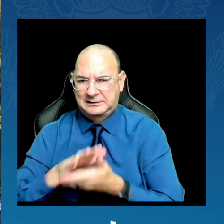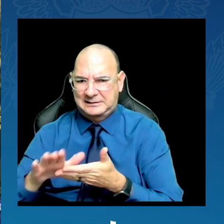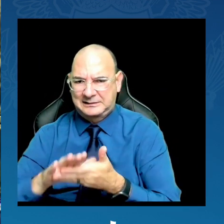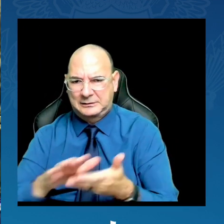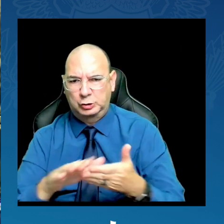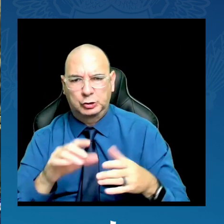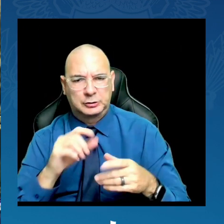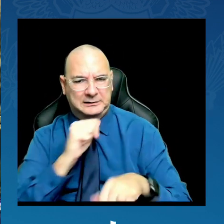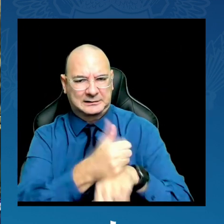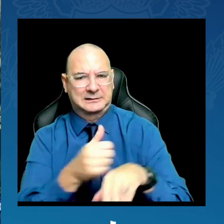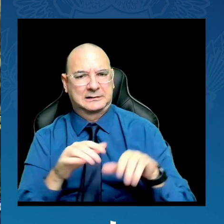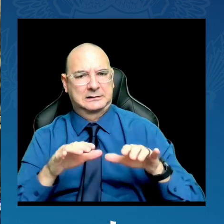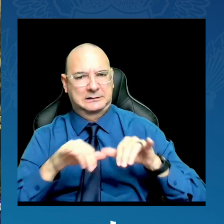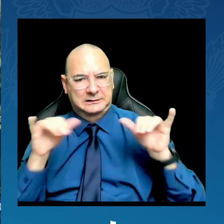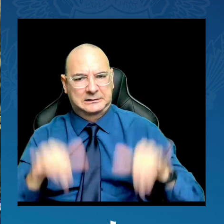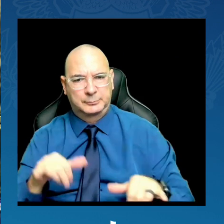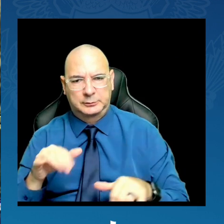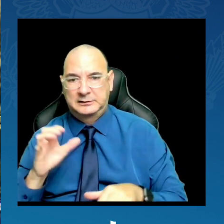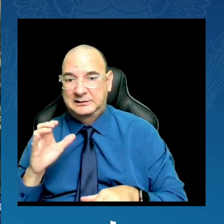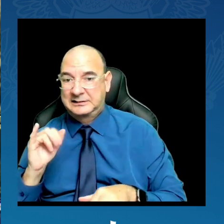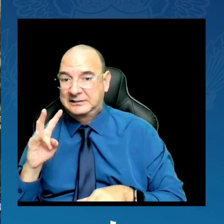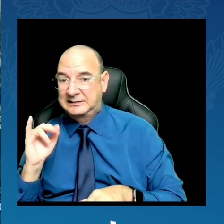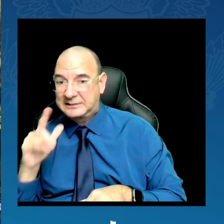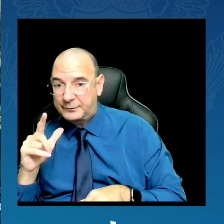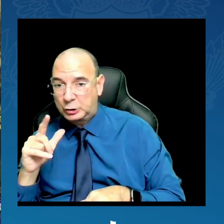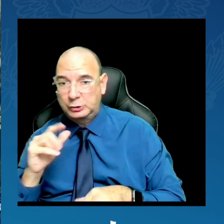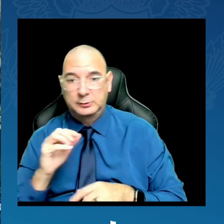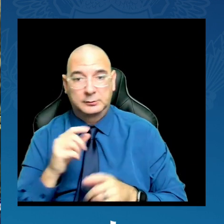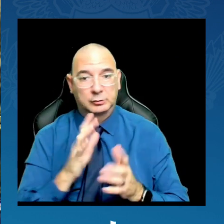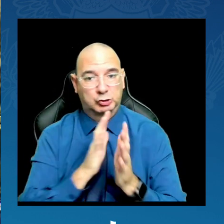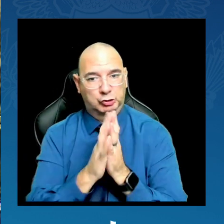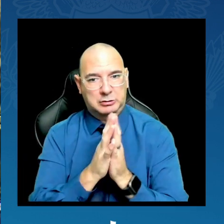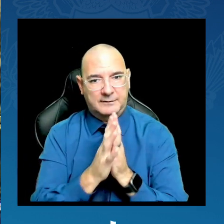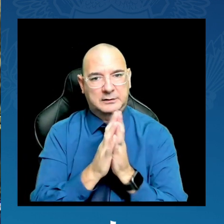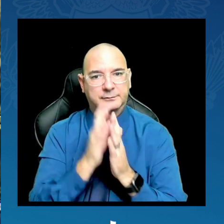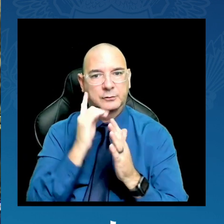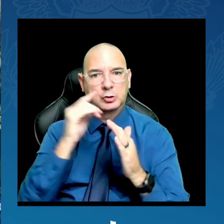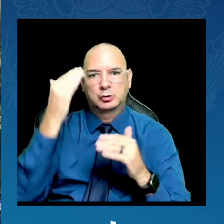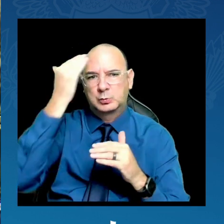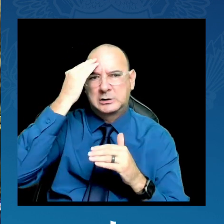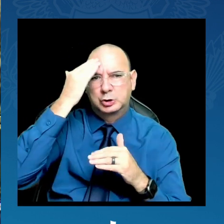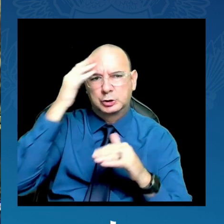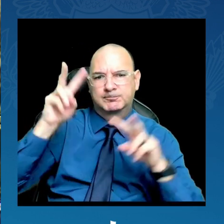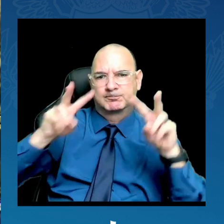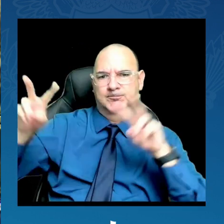that will support space safety and enhance technology developments. And I'm happy to announce that with our partners at the DOD,